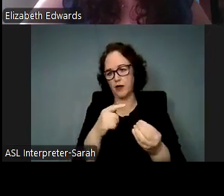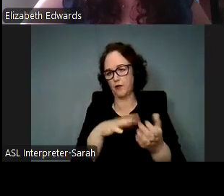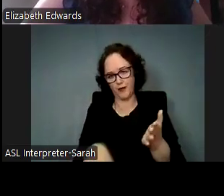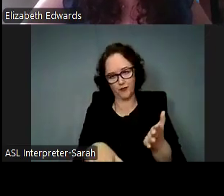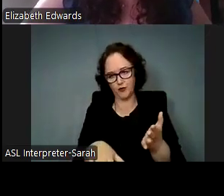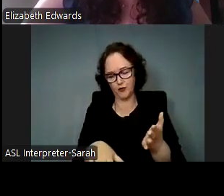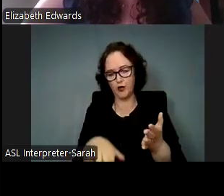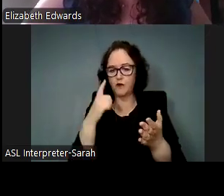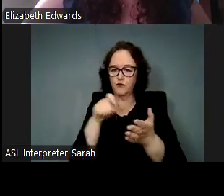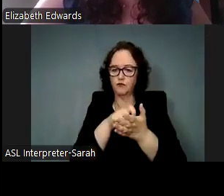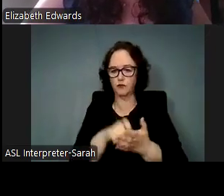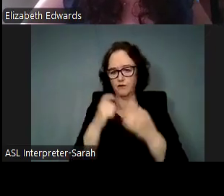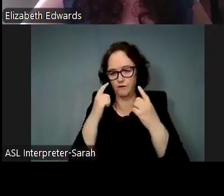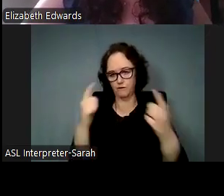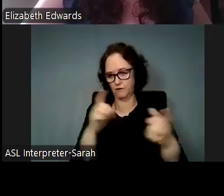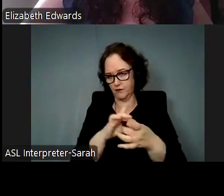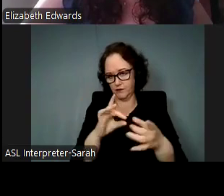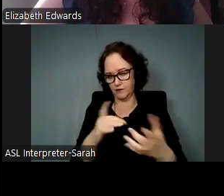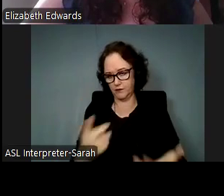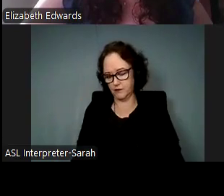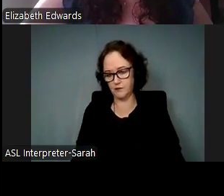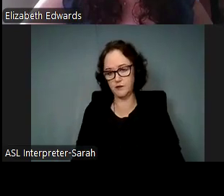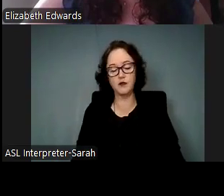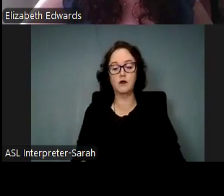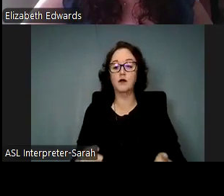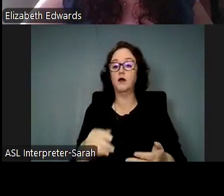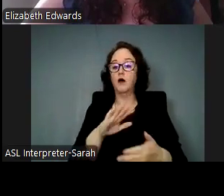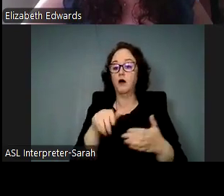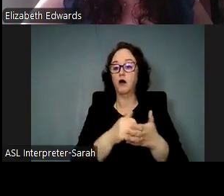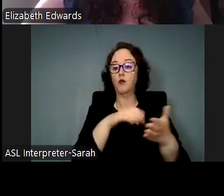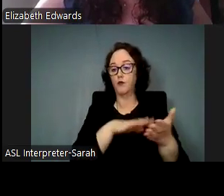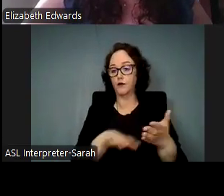waivers are different, and what you really are trying to do is